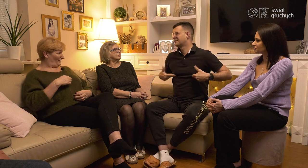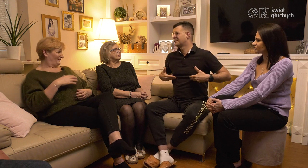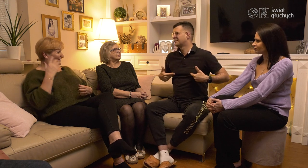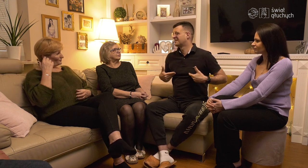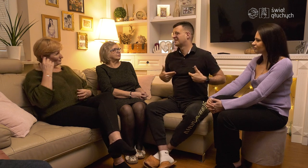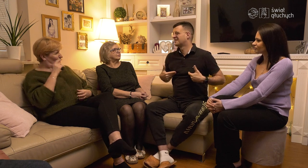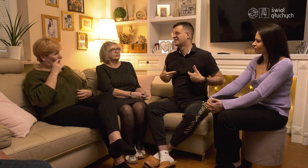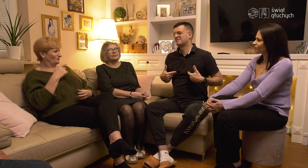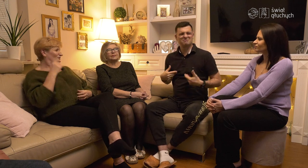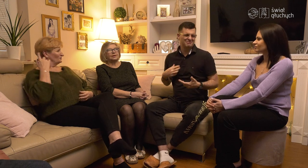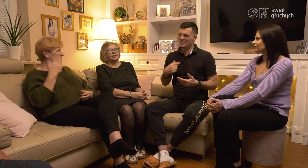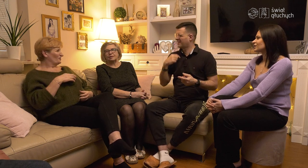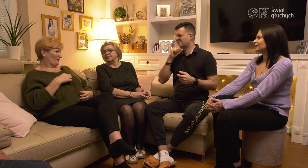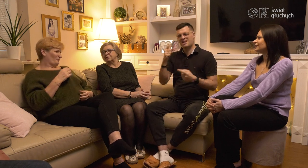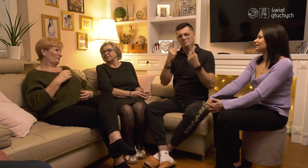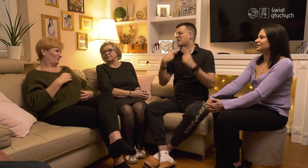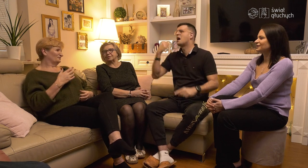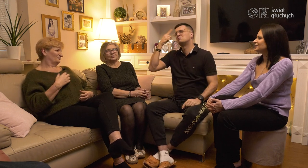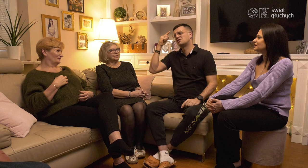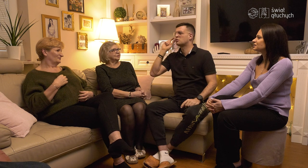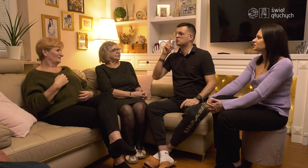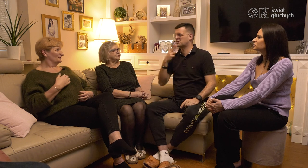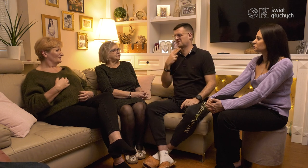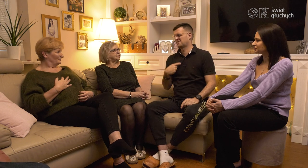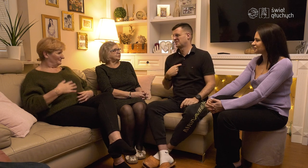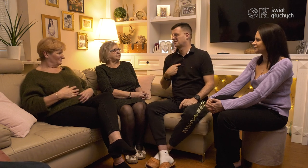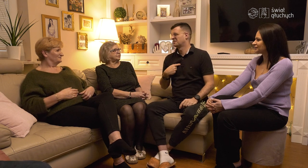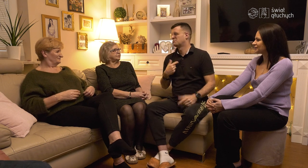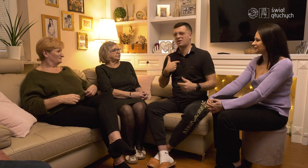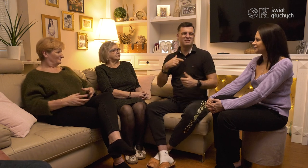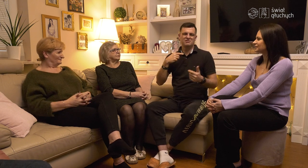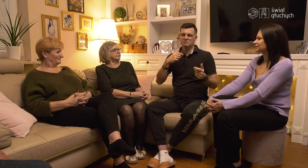[Dorota]: Were you indifferent to whether he would be deaf or hearing? [Rafał]: Completely. I thought he would be deaf,